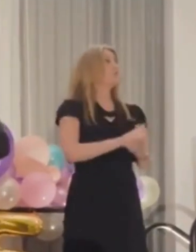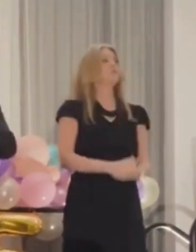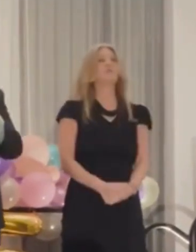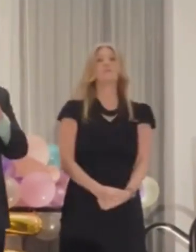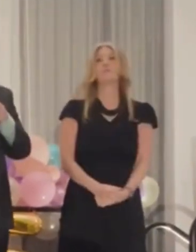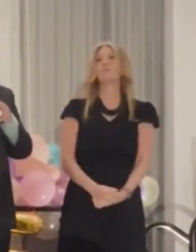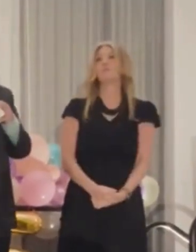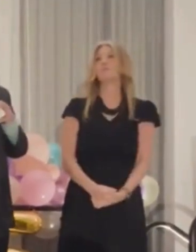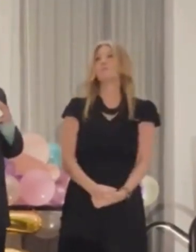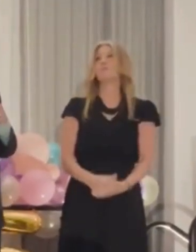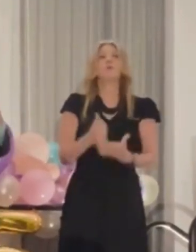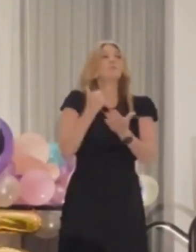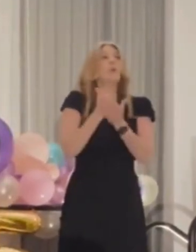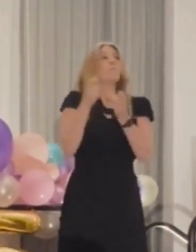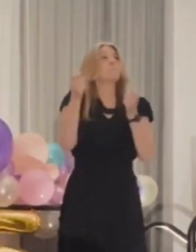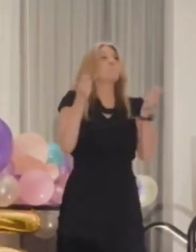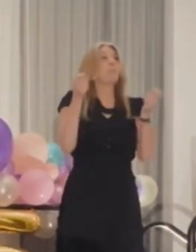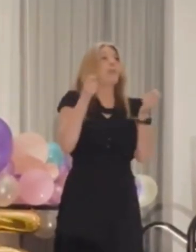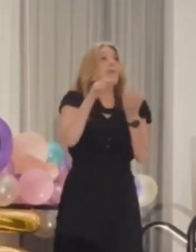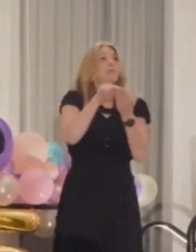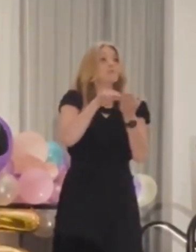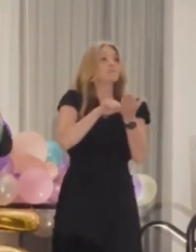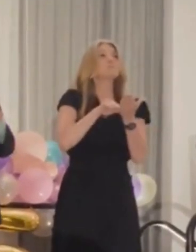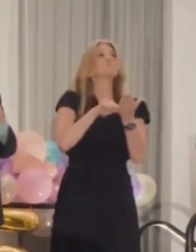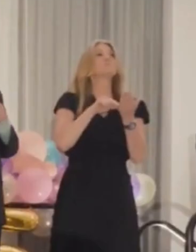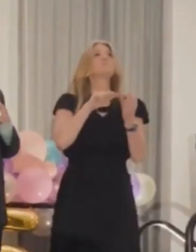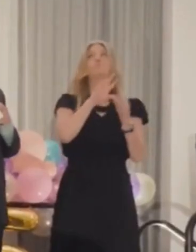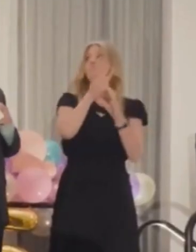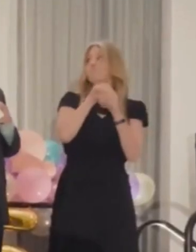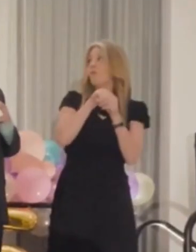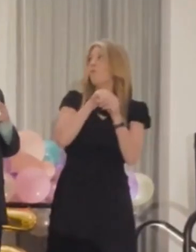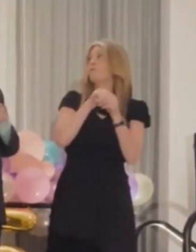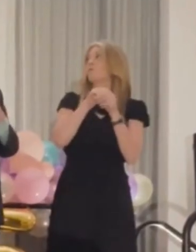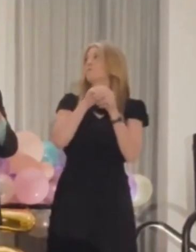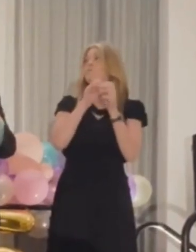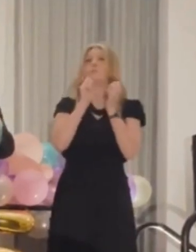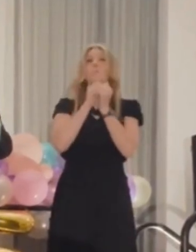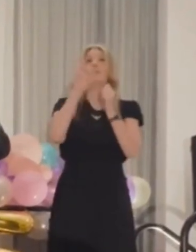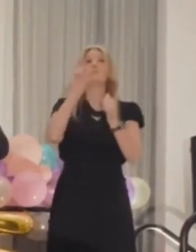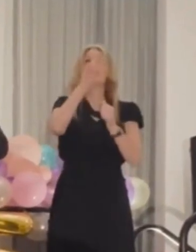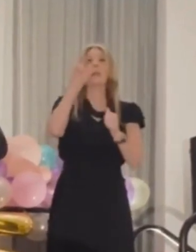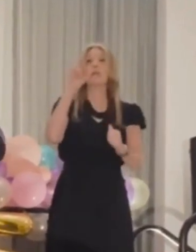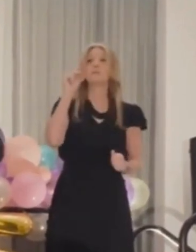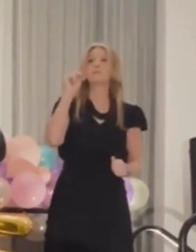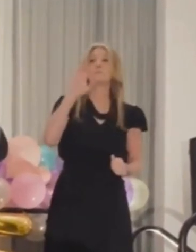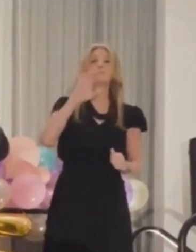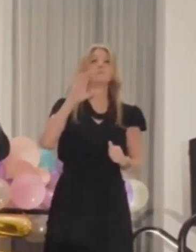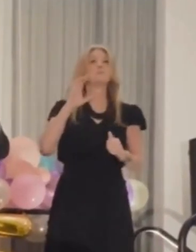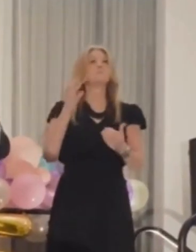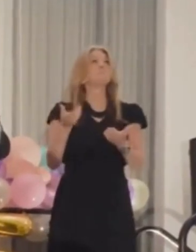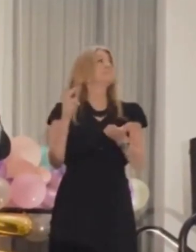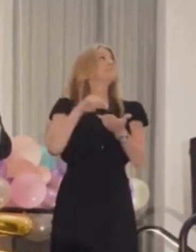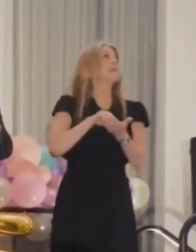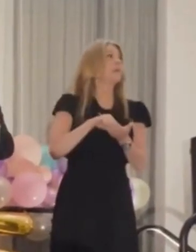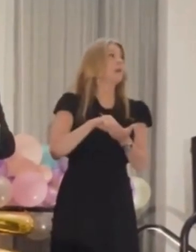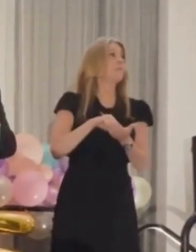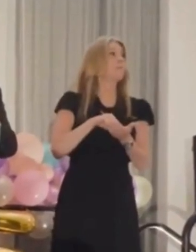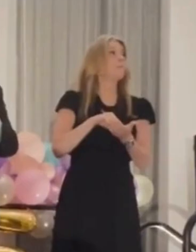If you helped manage the contracts at some point, or are involved in Relay North Carolina, can you please stand up?